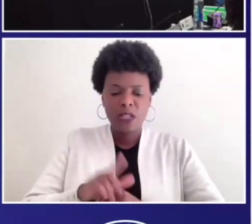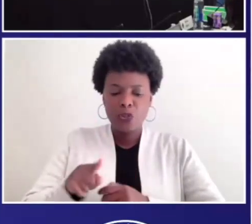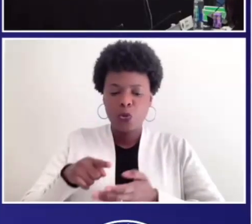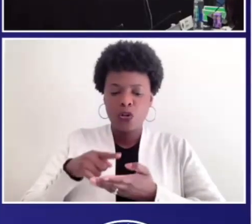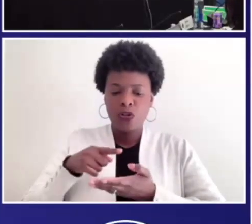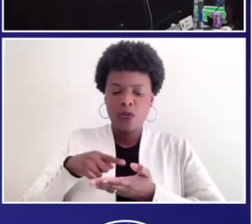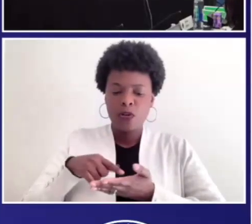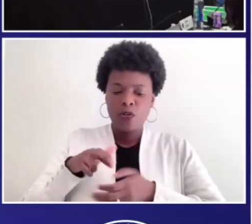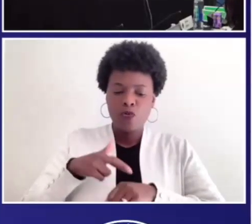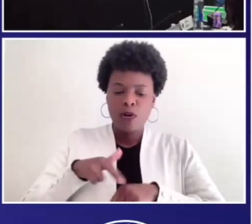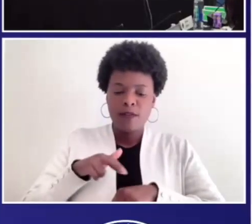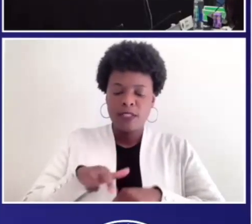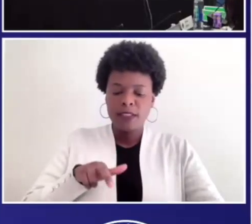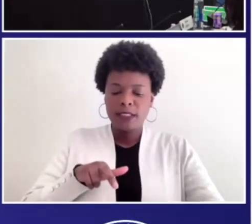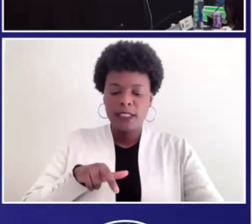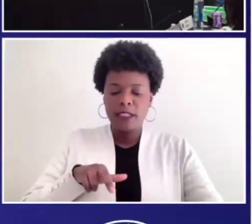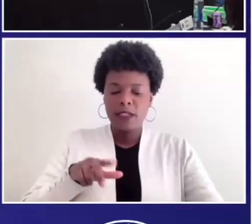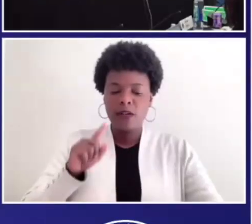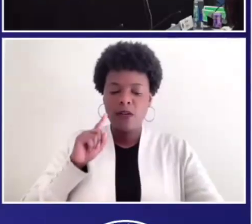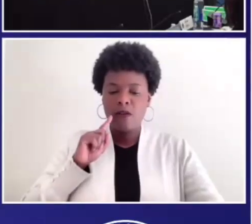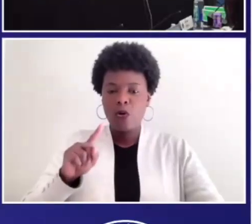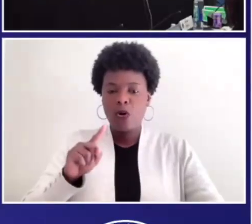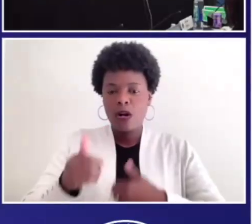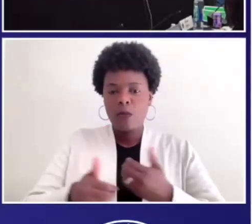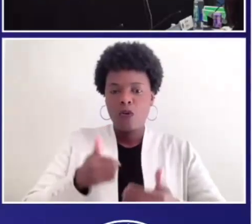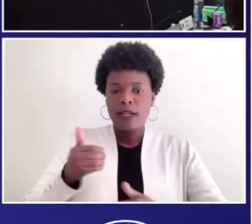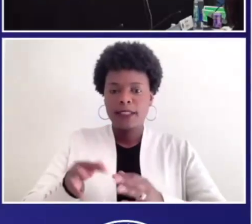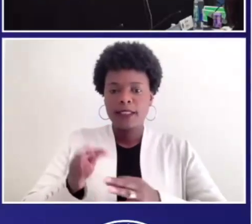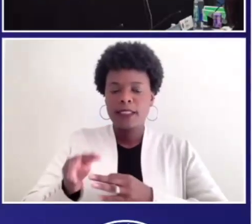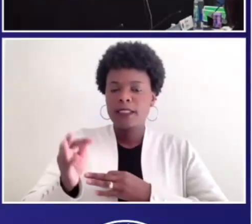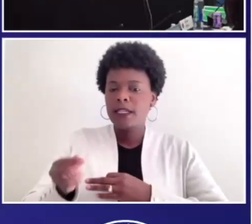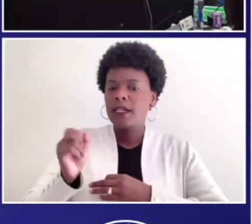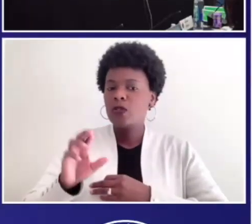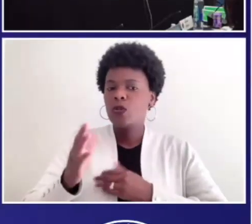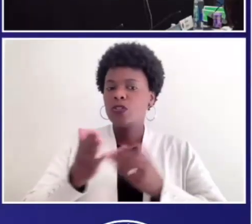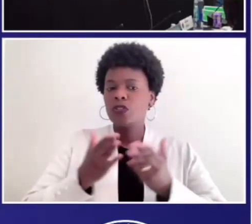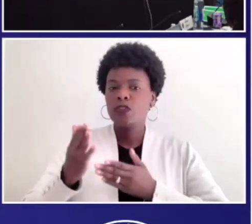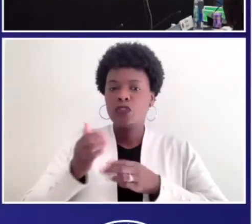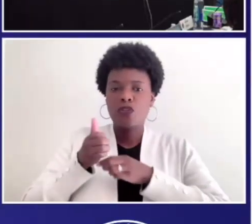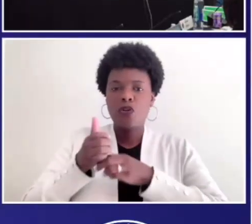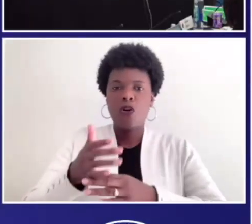administrative processing delays or servicer-caused errors. But those, those provisions are already in